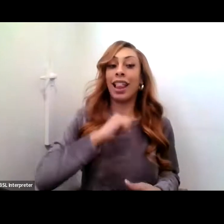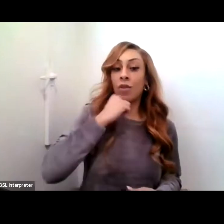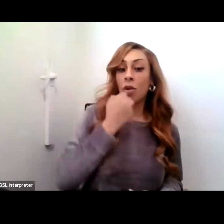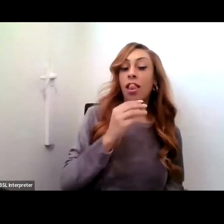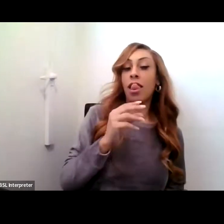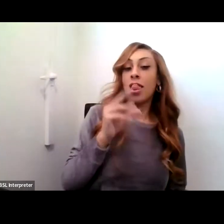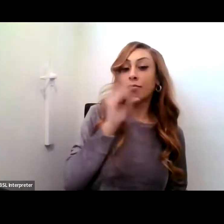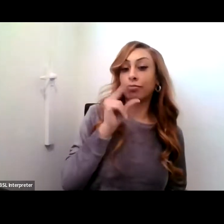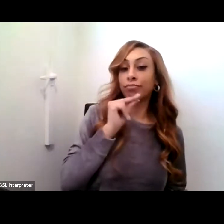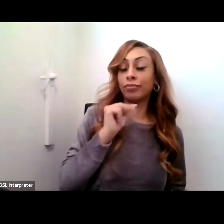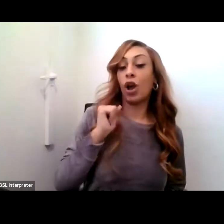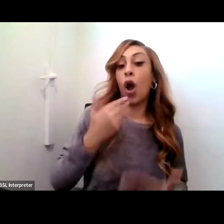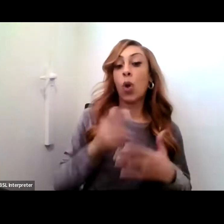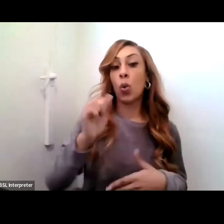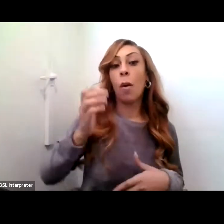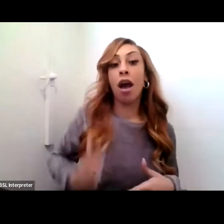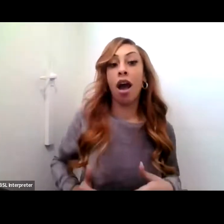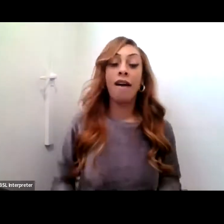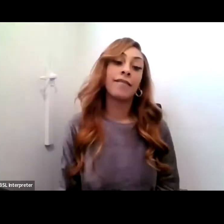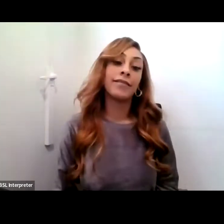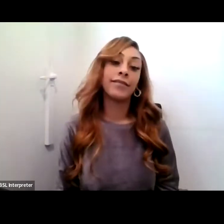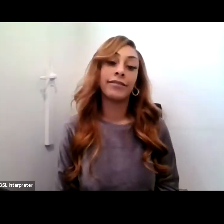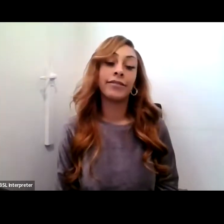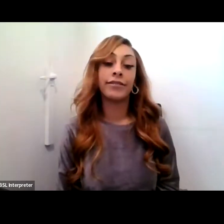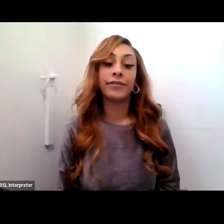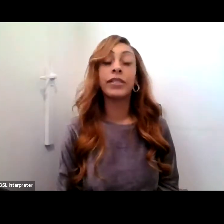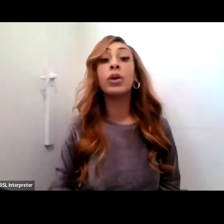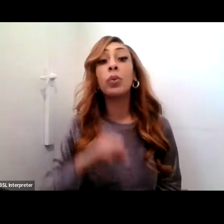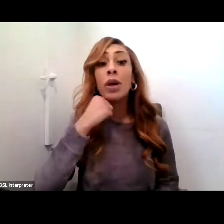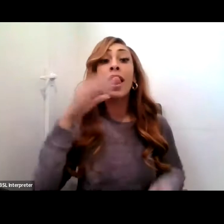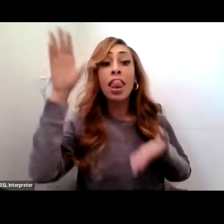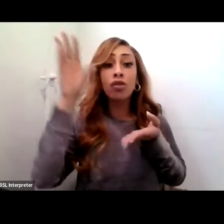As I mentioned before, we will be recording the session, so if you are going to speak verbally,